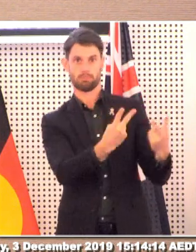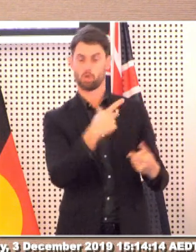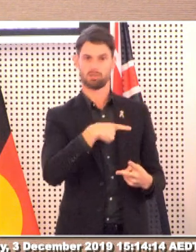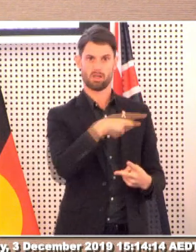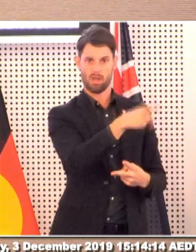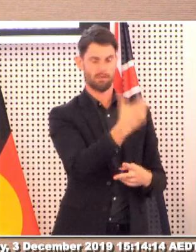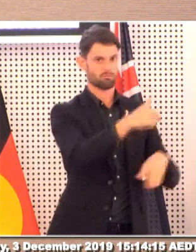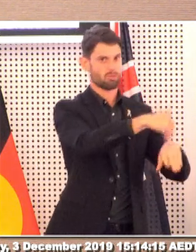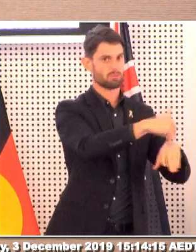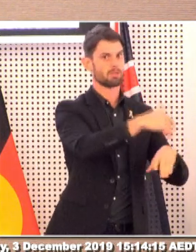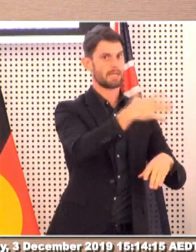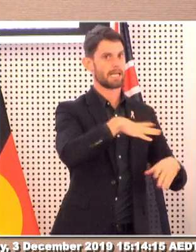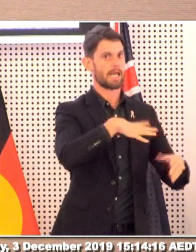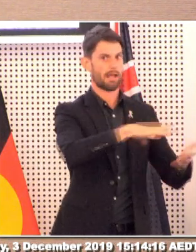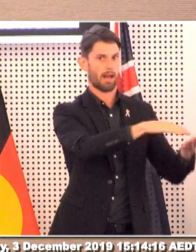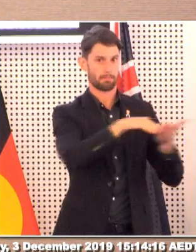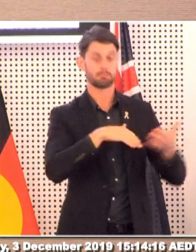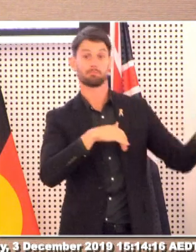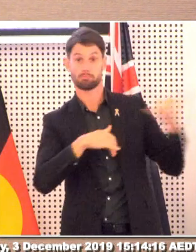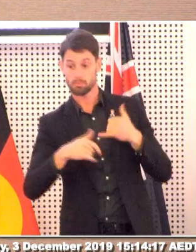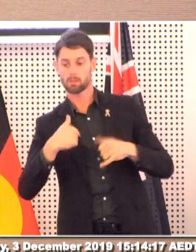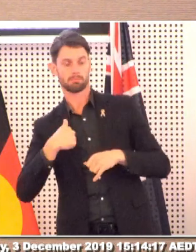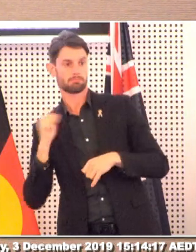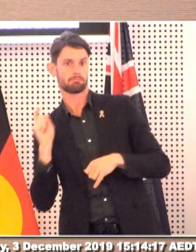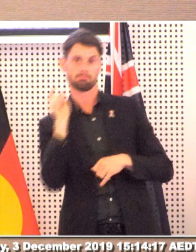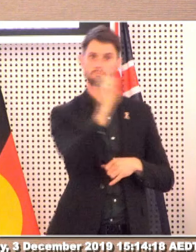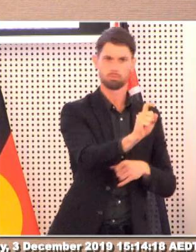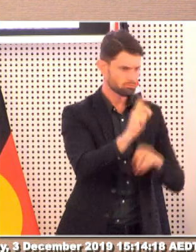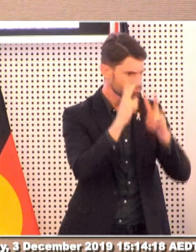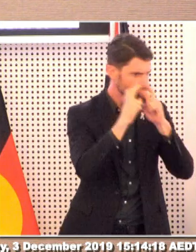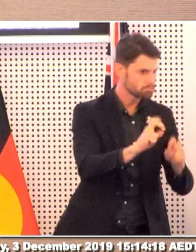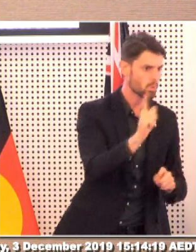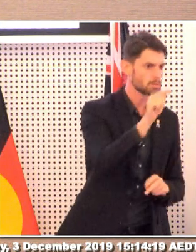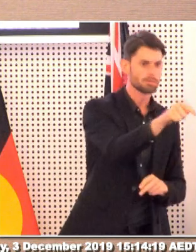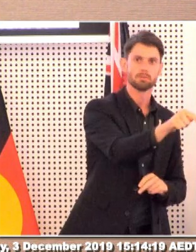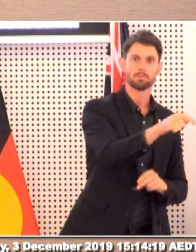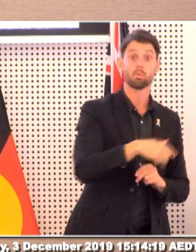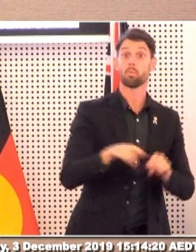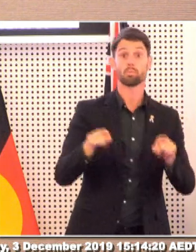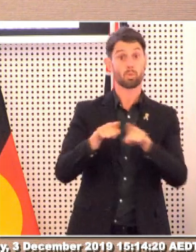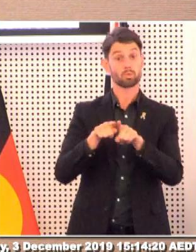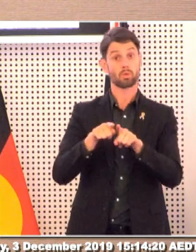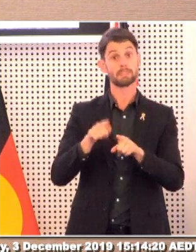resolved. We also have staff who ring anonymously.